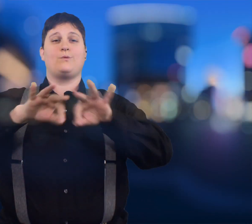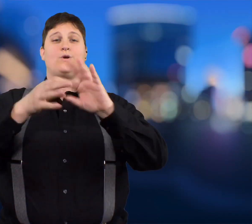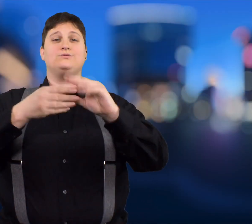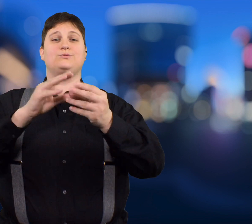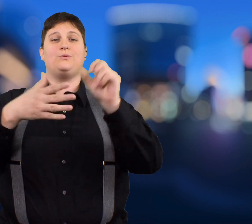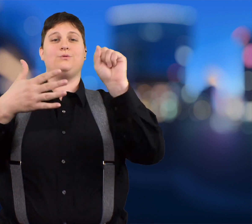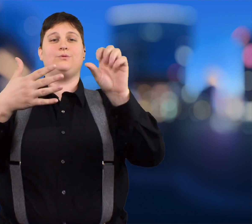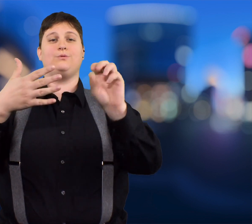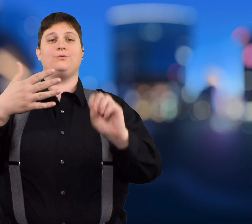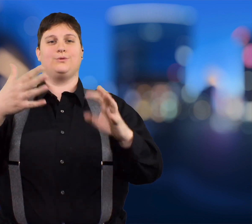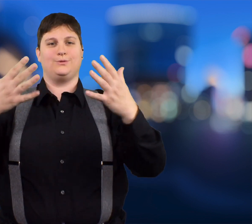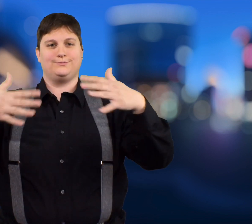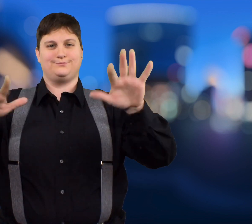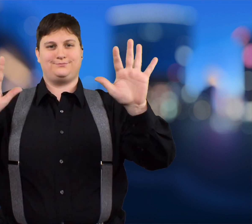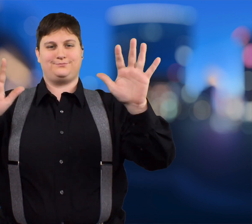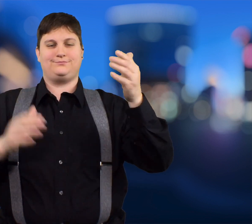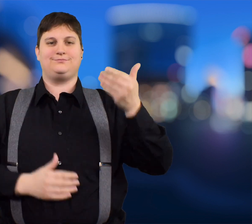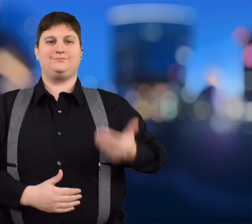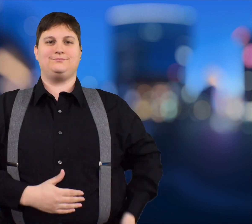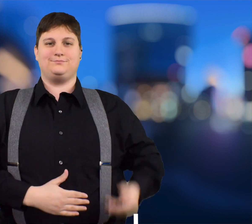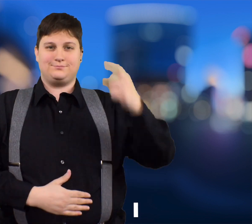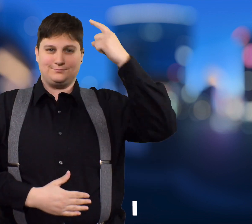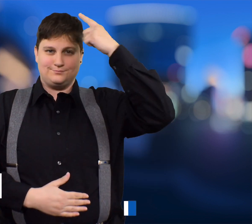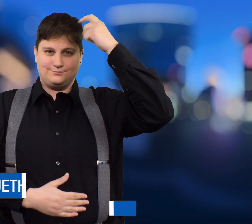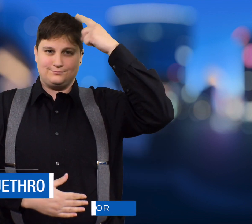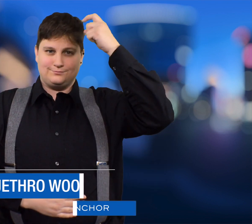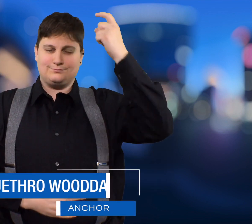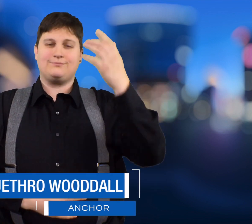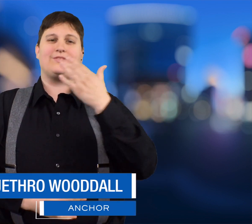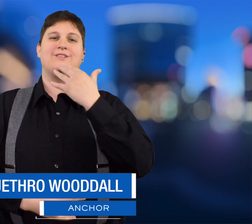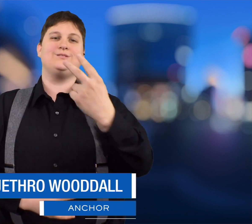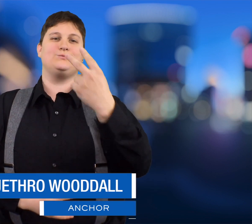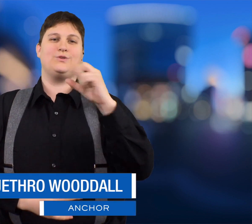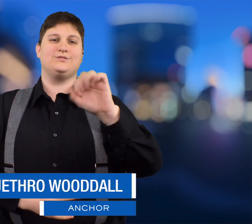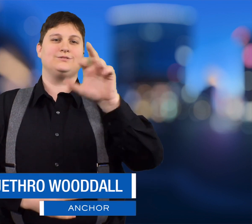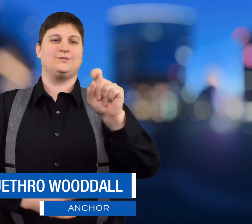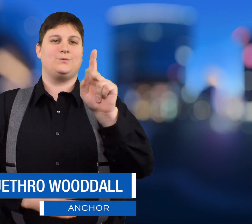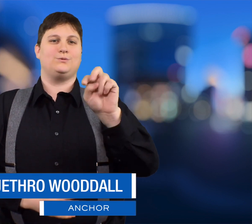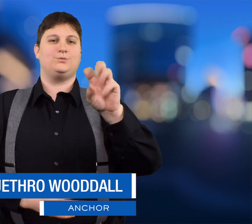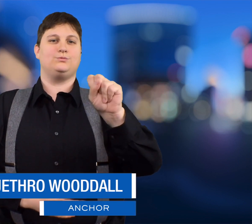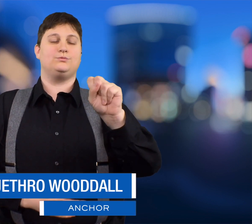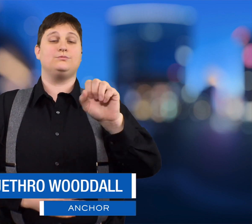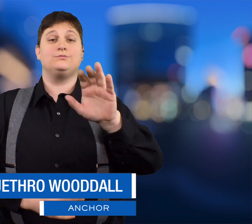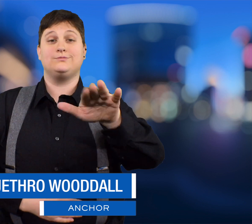And those are your top stories for today. I'm Jethro Wooddall. Thank you for watching Sign1News.